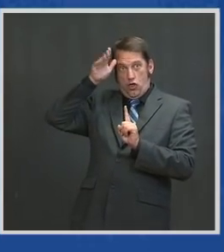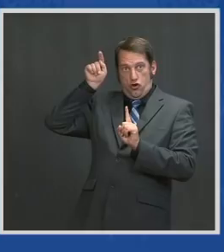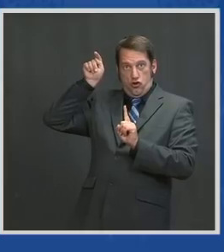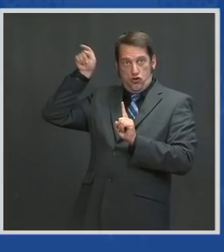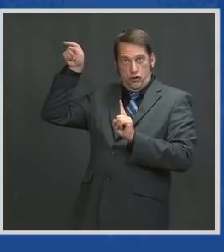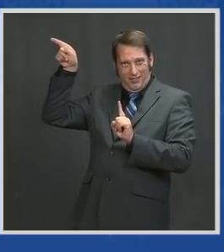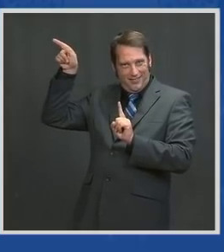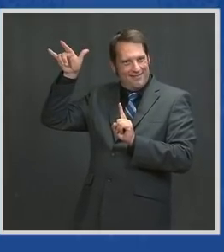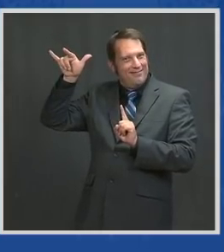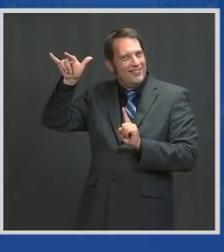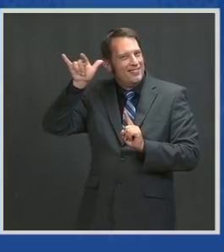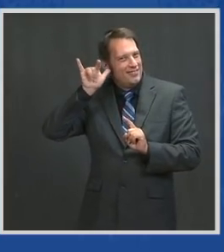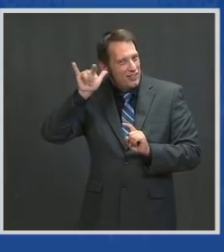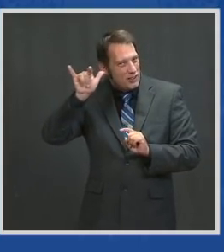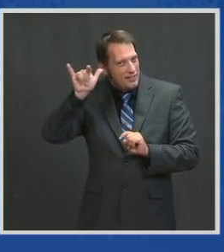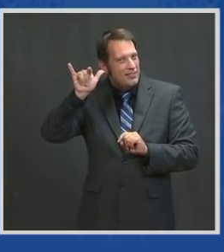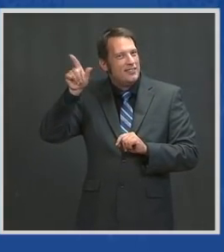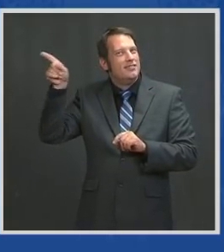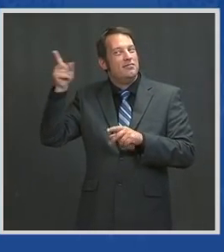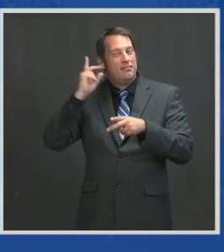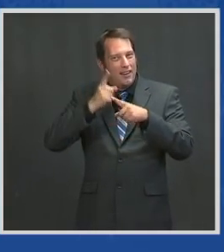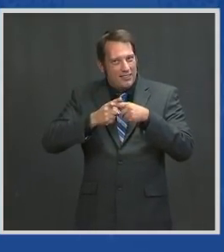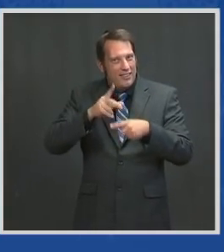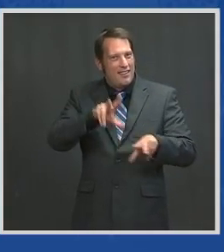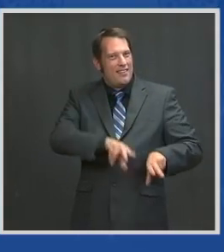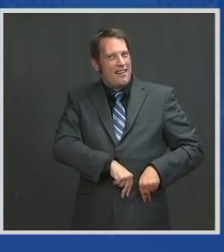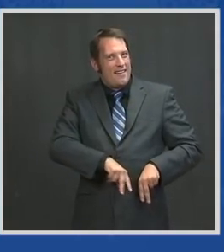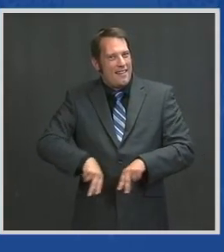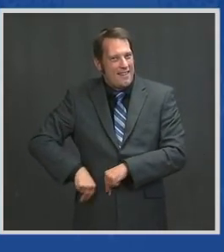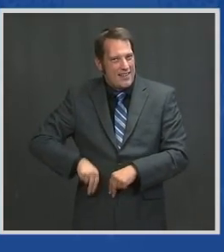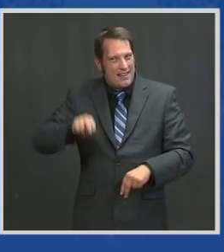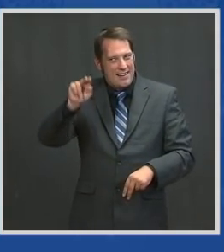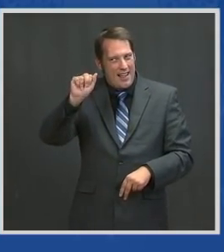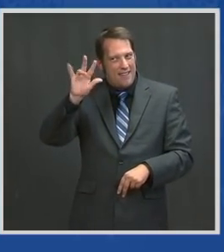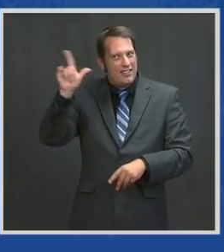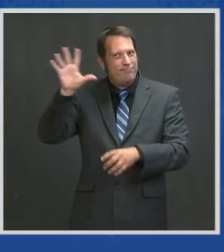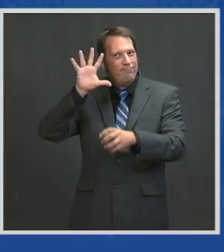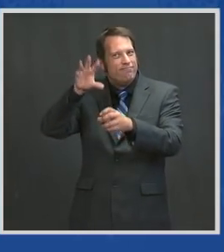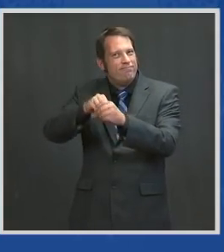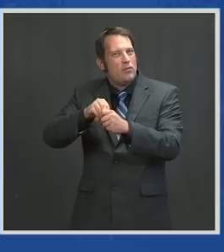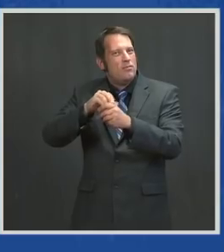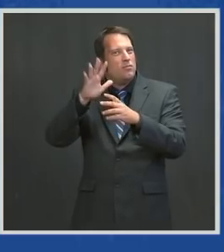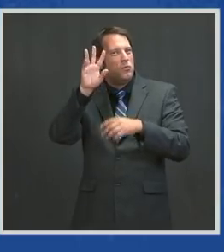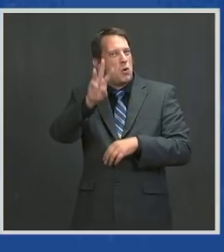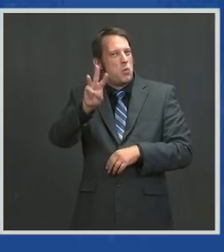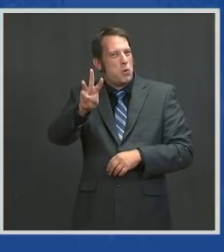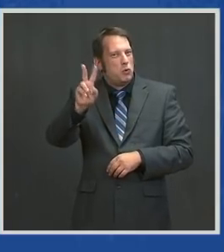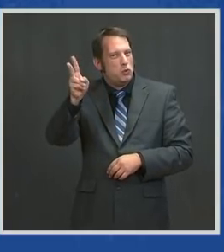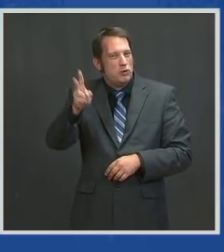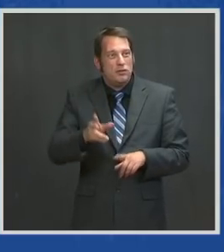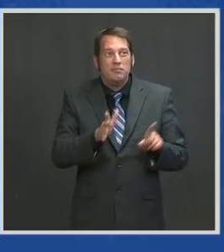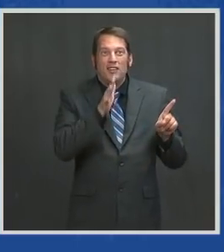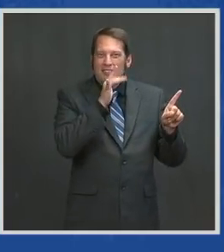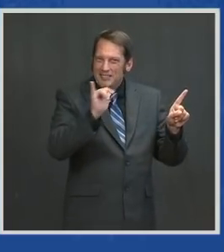who was in the Delaware Army National Guard and served a year in Iraq and now as your First Lady,